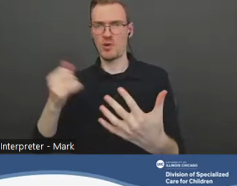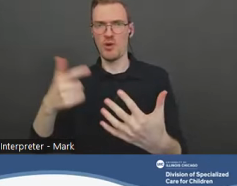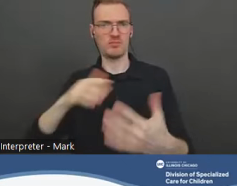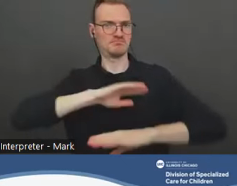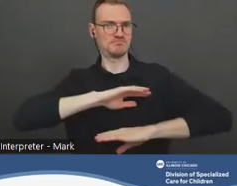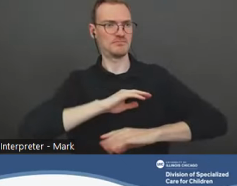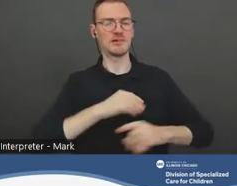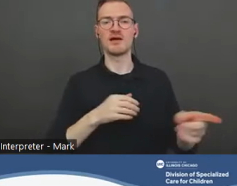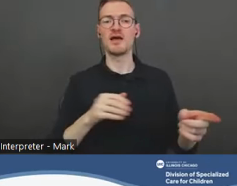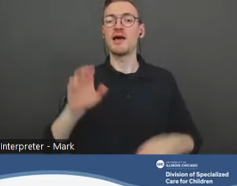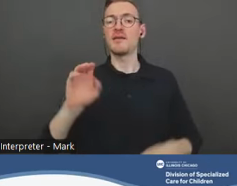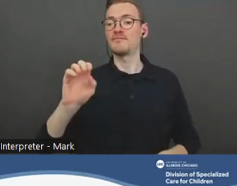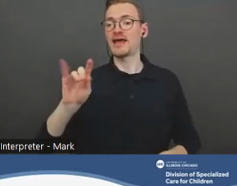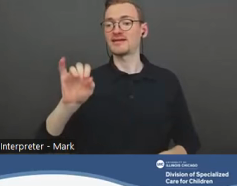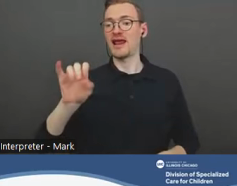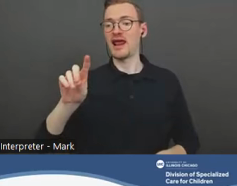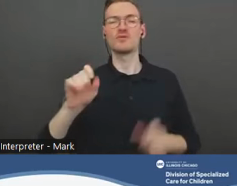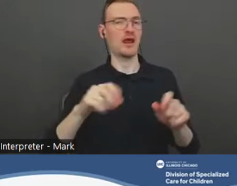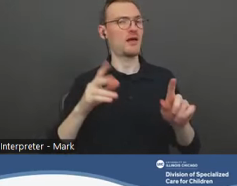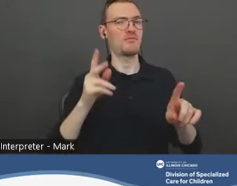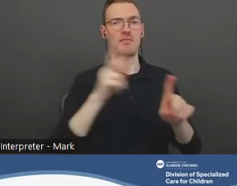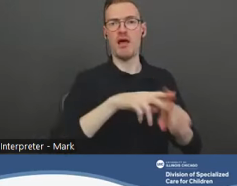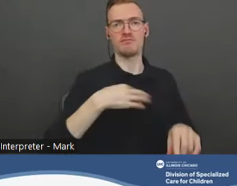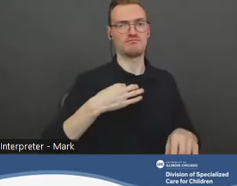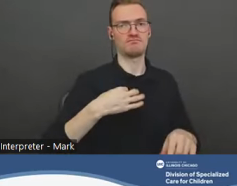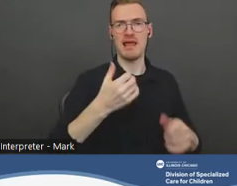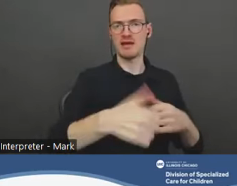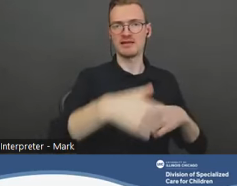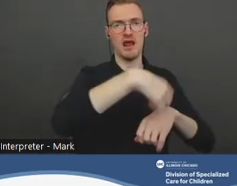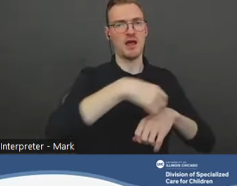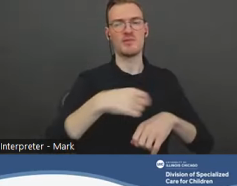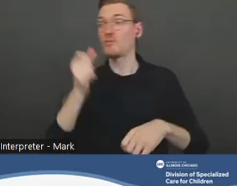private insurance plans there is no specific open enrollment period And